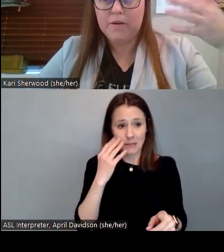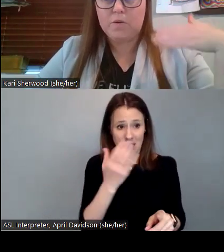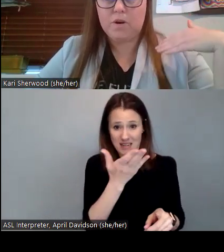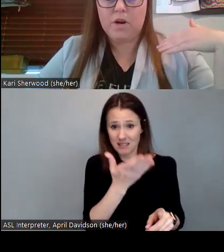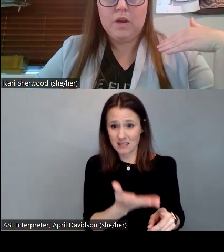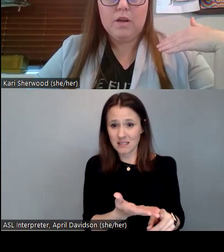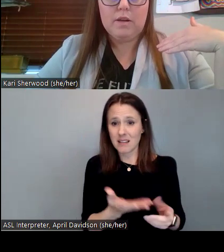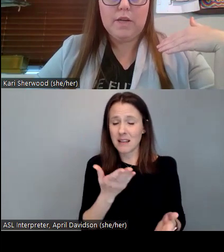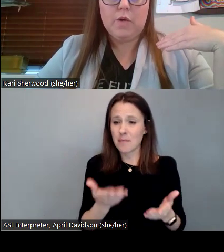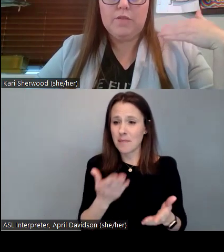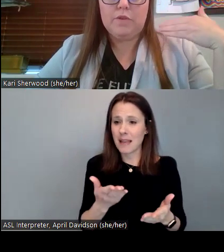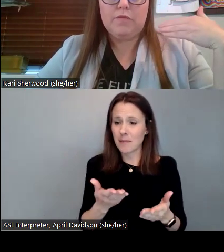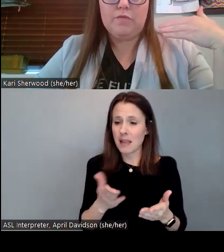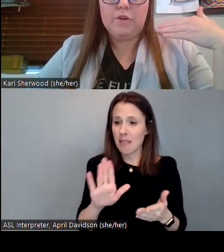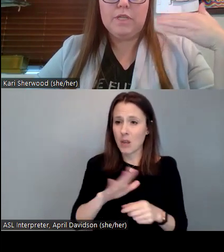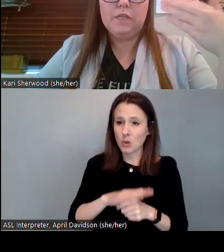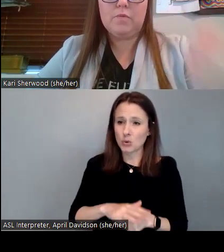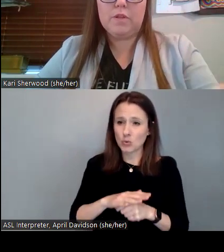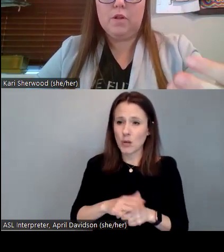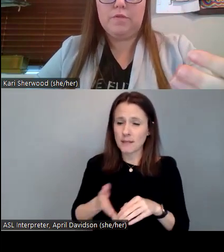right. Or, you know, if you're dealing with all of